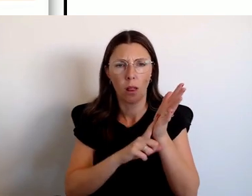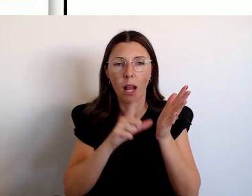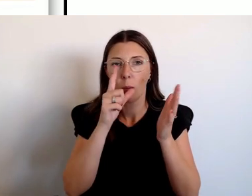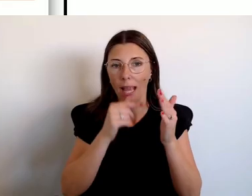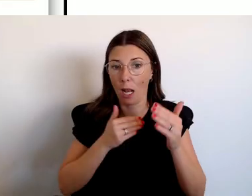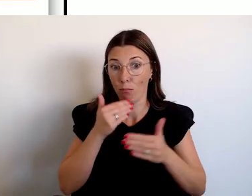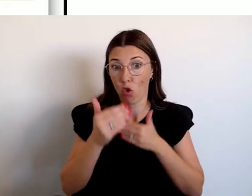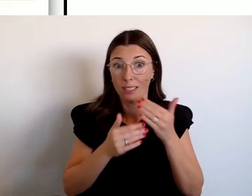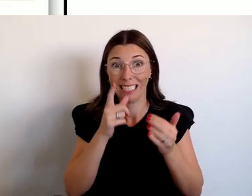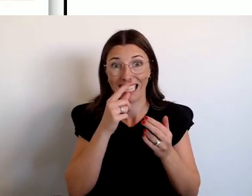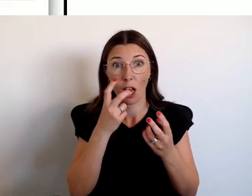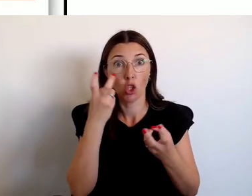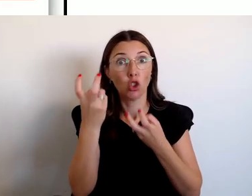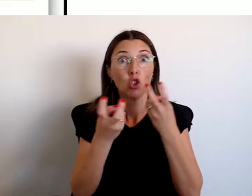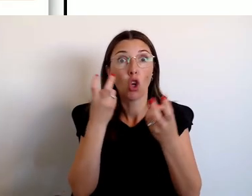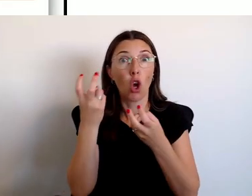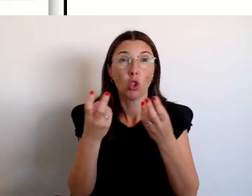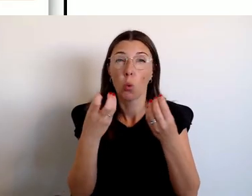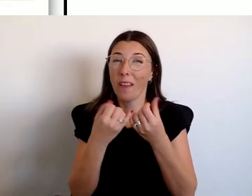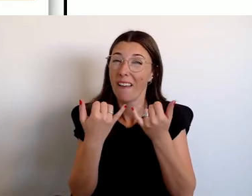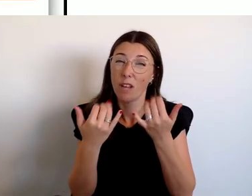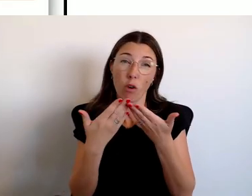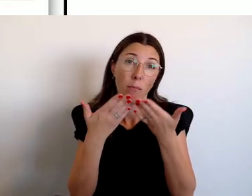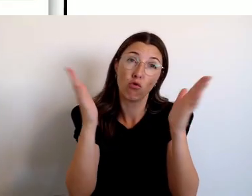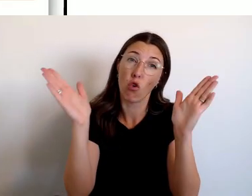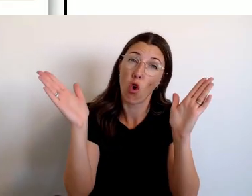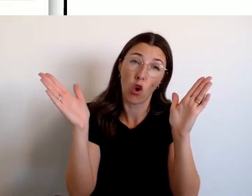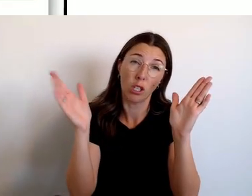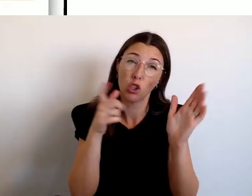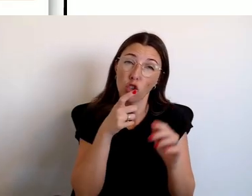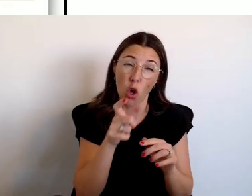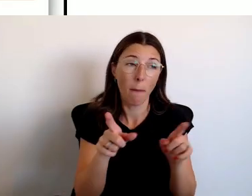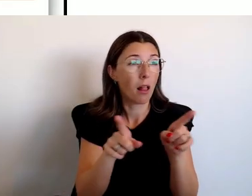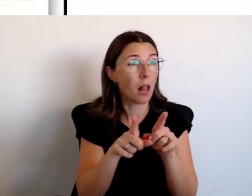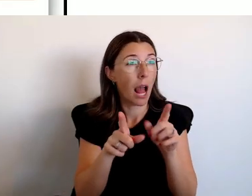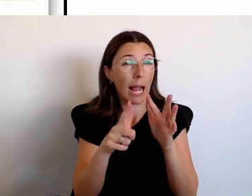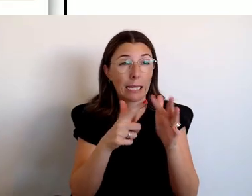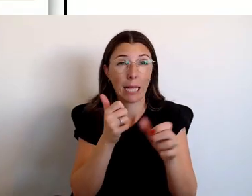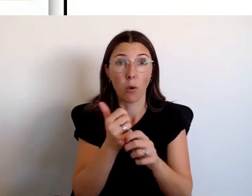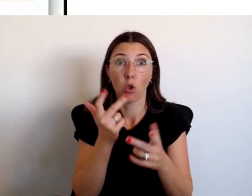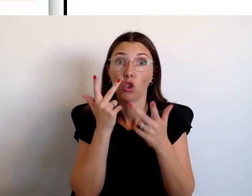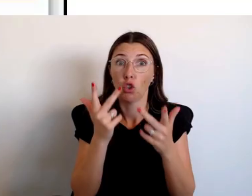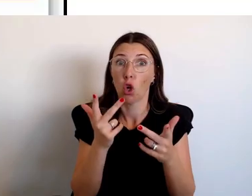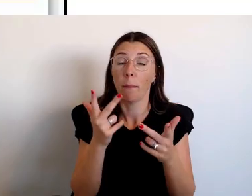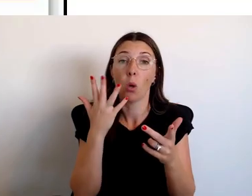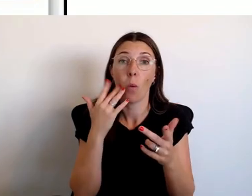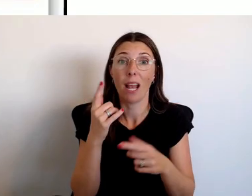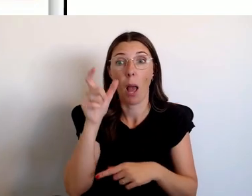search across them with very broad search terms, such as show me any time a person walks past the camera who's wearing a red